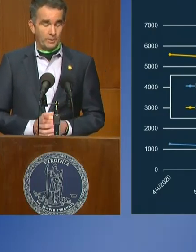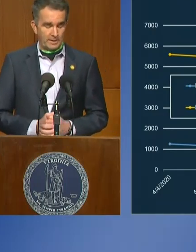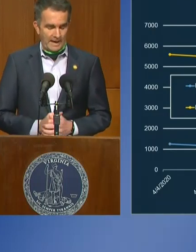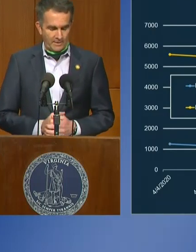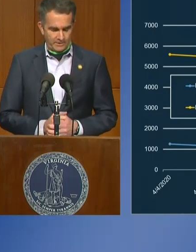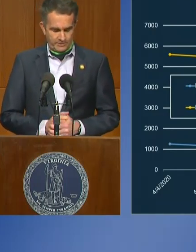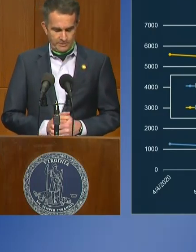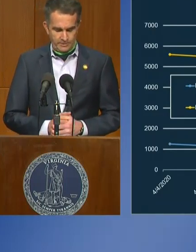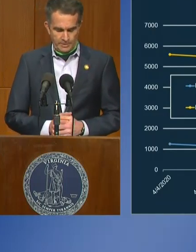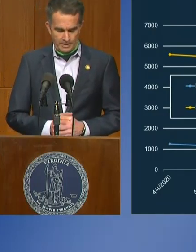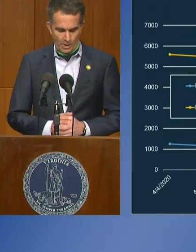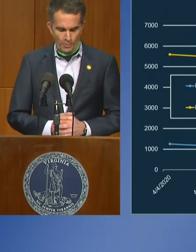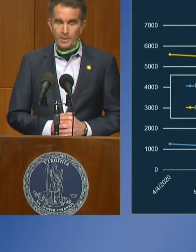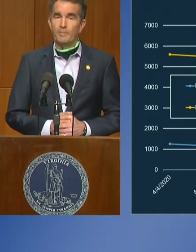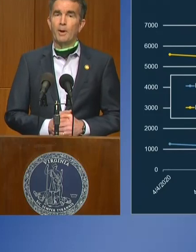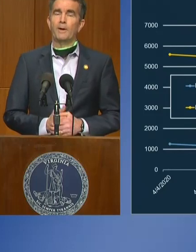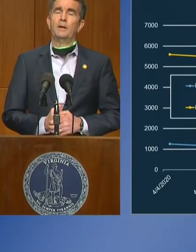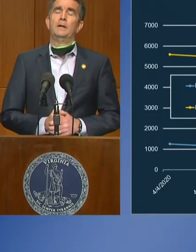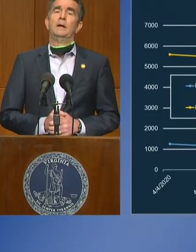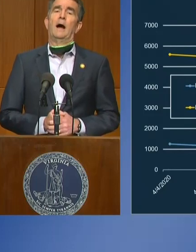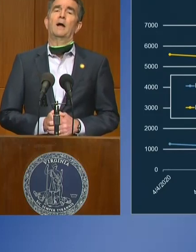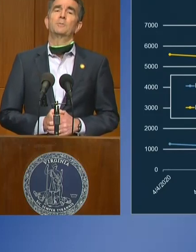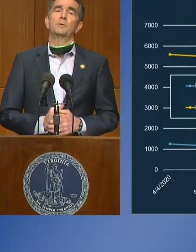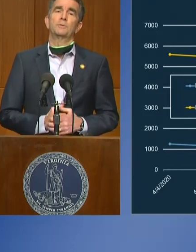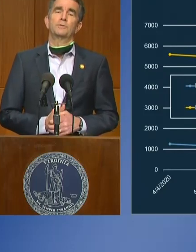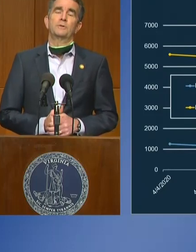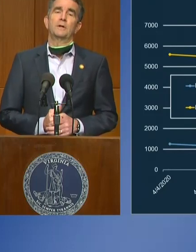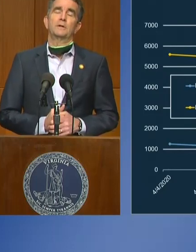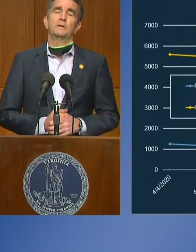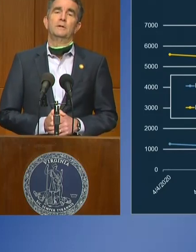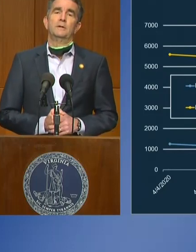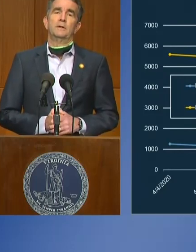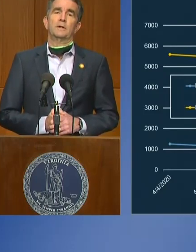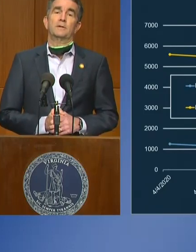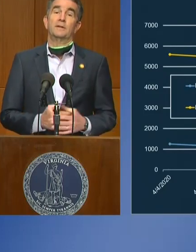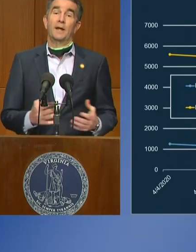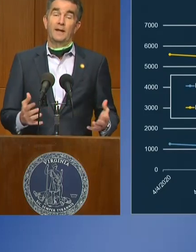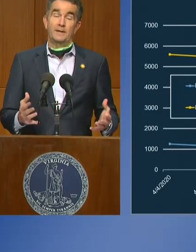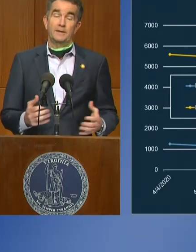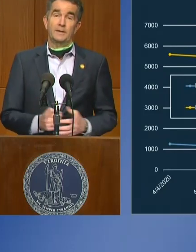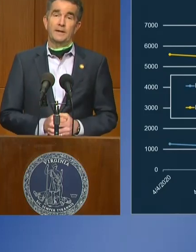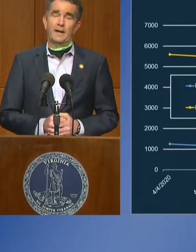ADDED STATE. OF FAIRLY FLAT AND THAT BY THE WAY HIS IS WHAT